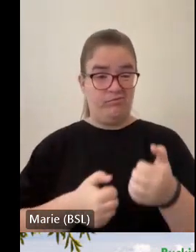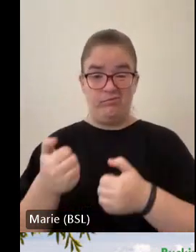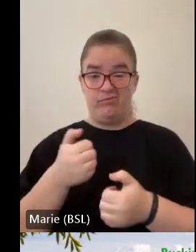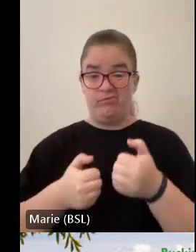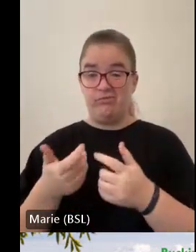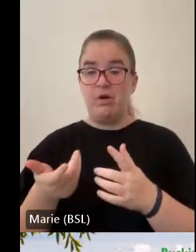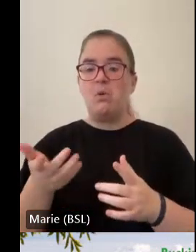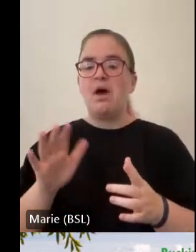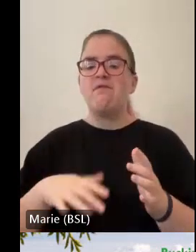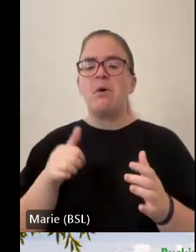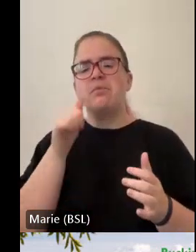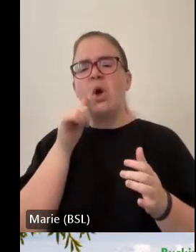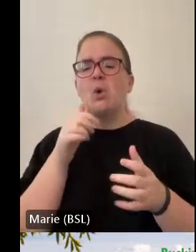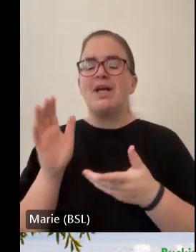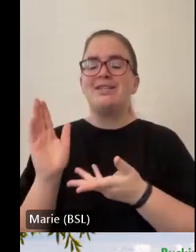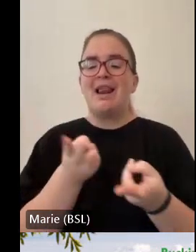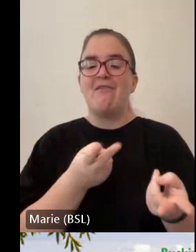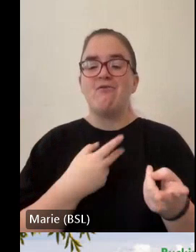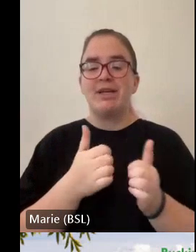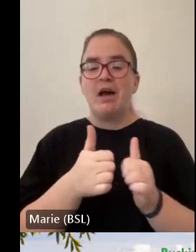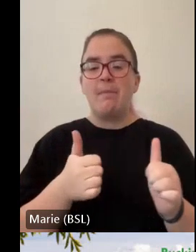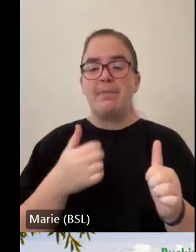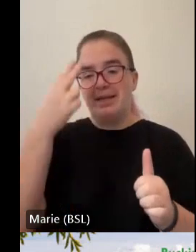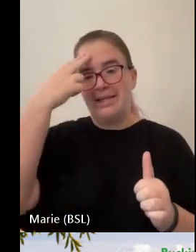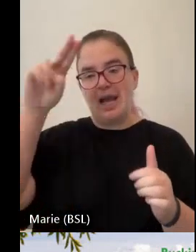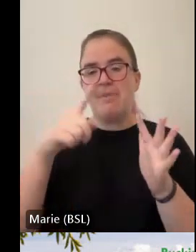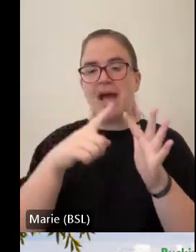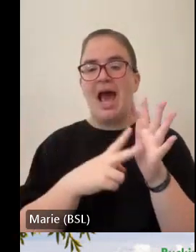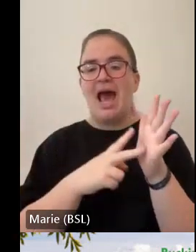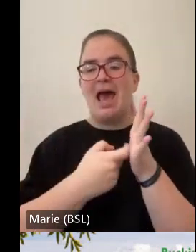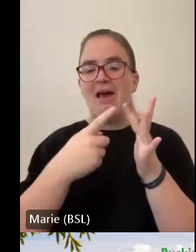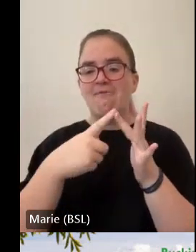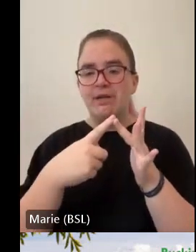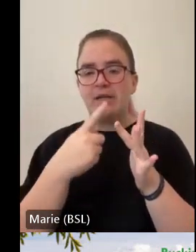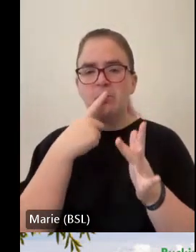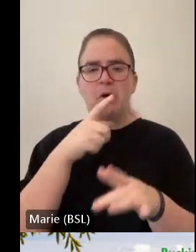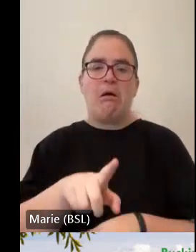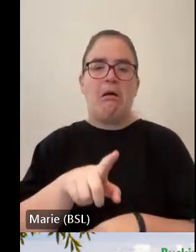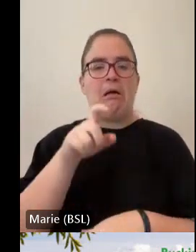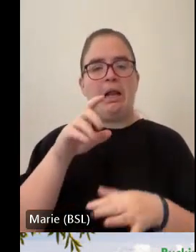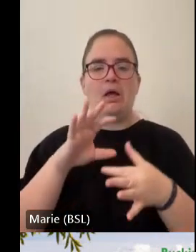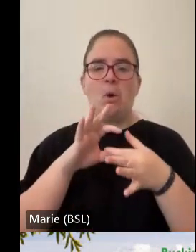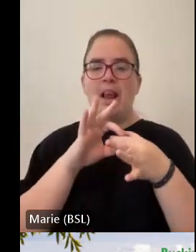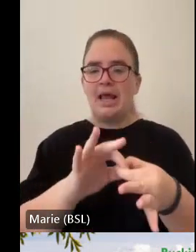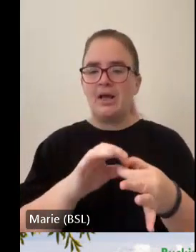delivery company where I should click on a link to get my parcel that's locked up somewhere.